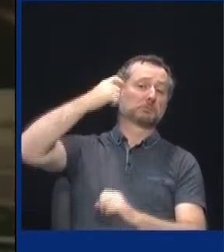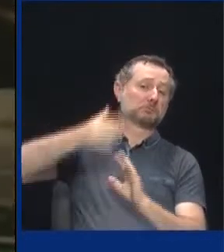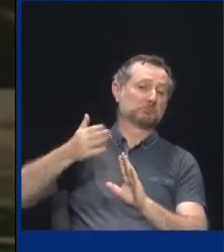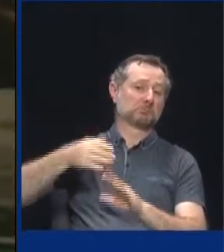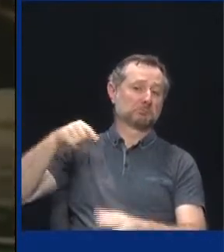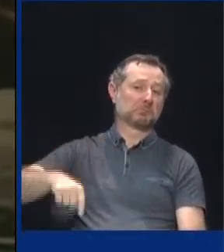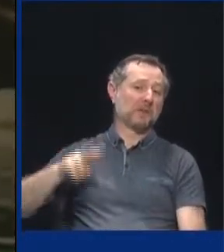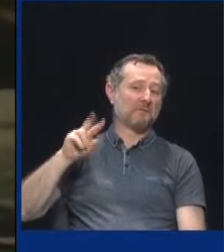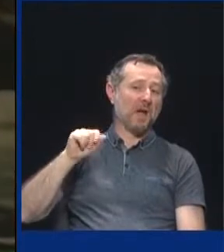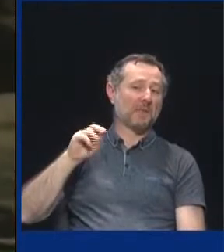THANK YOU, ROSEANNE